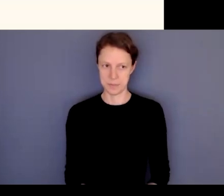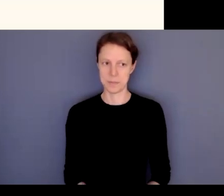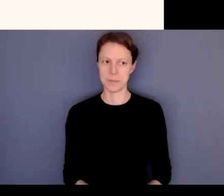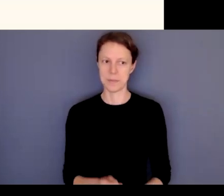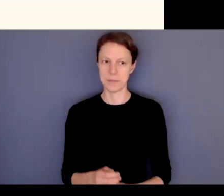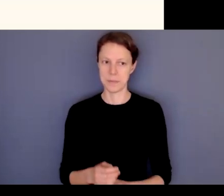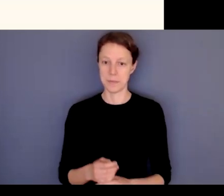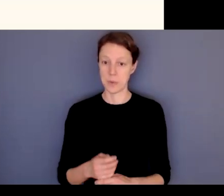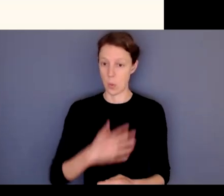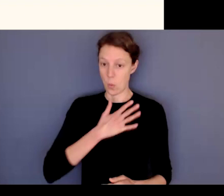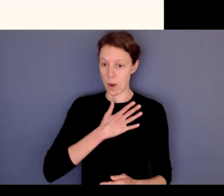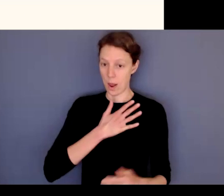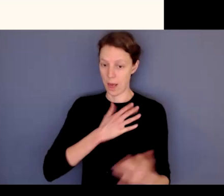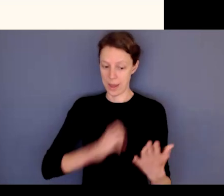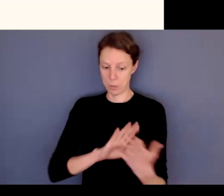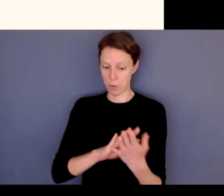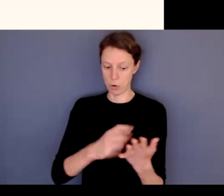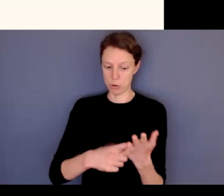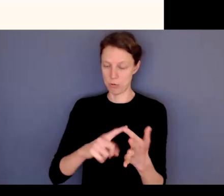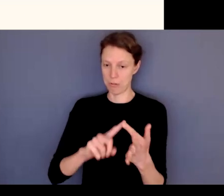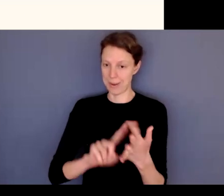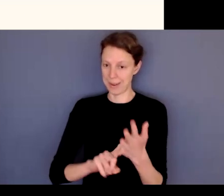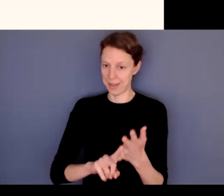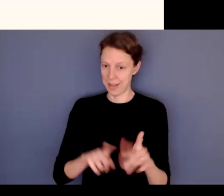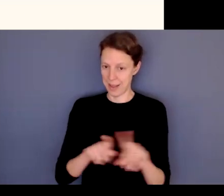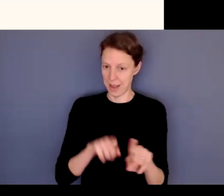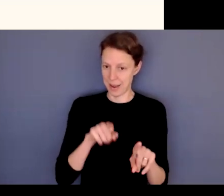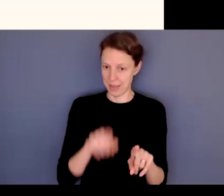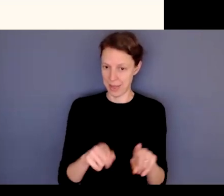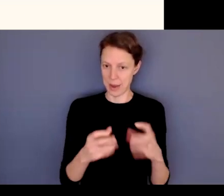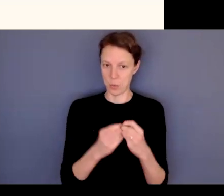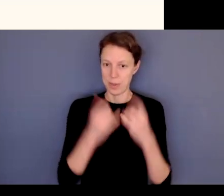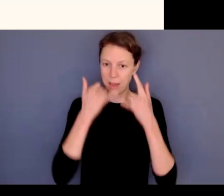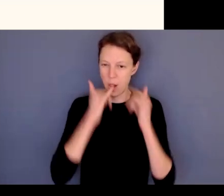with a lawyer explaining in really simple language a young